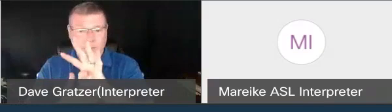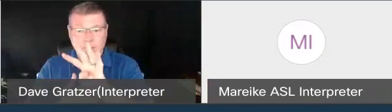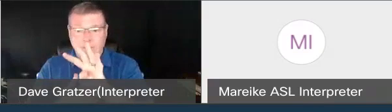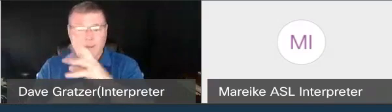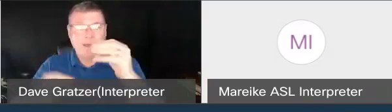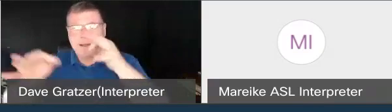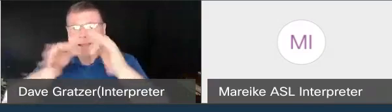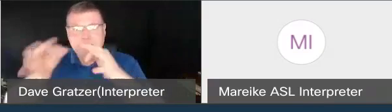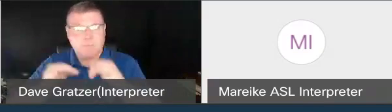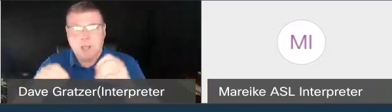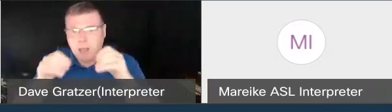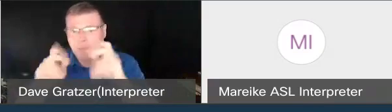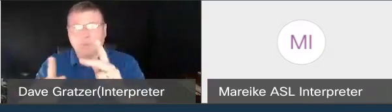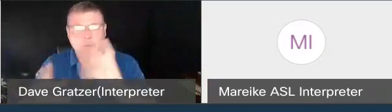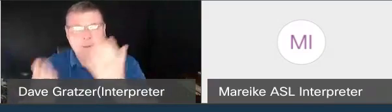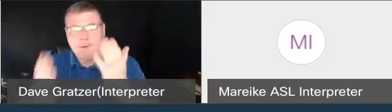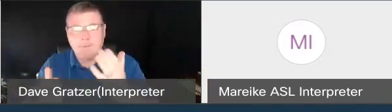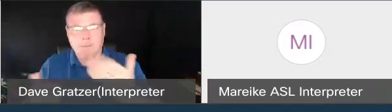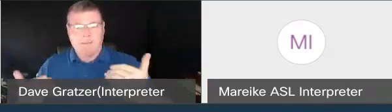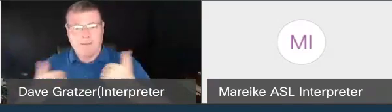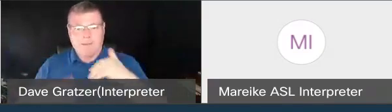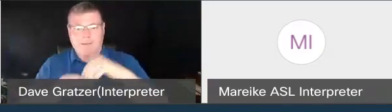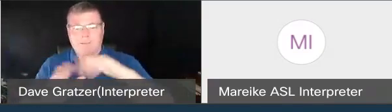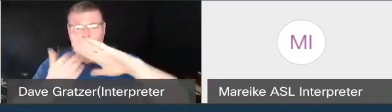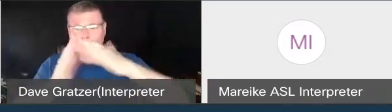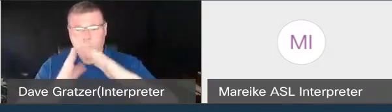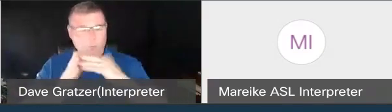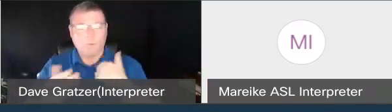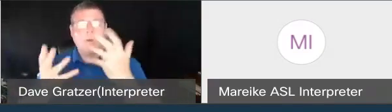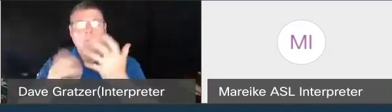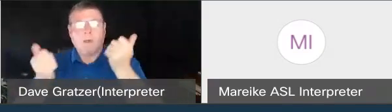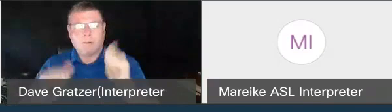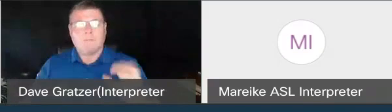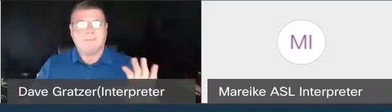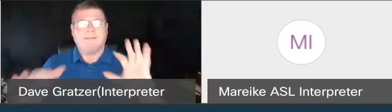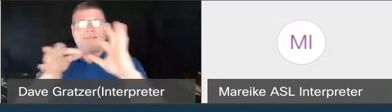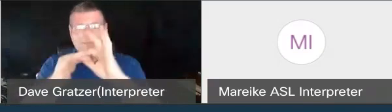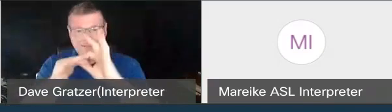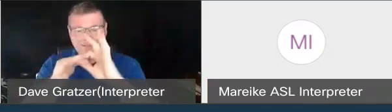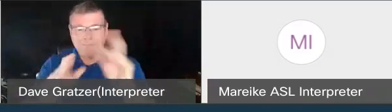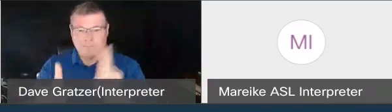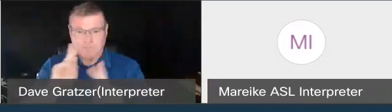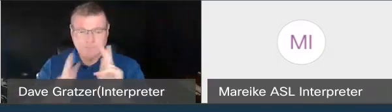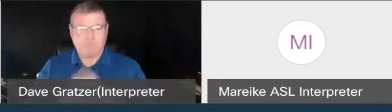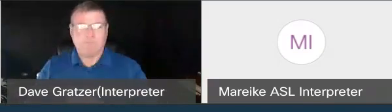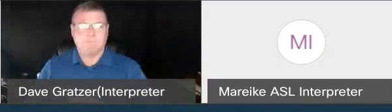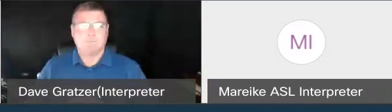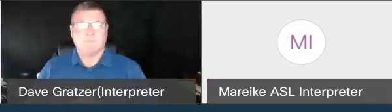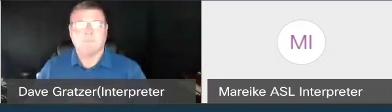of what opportunities might exist in the community. We wanted to try to link people up. And to that, we had to go out again